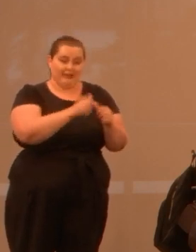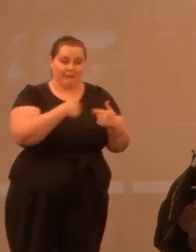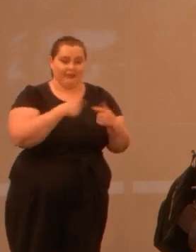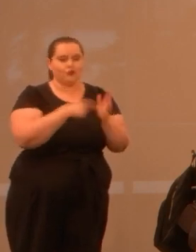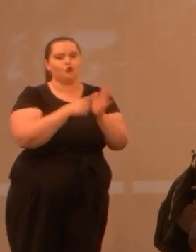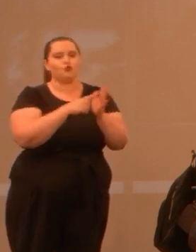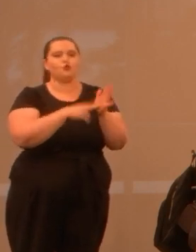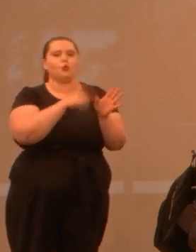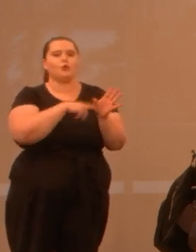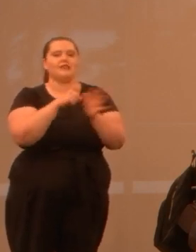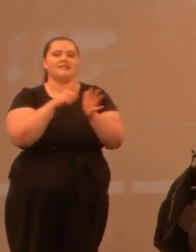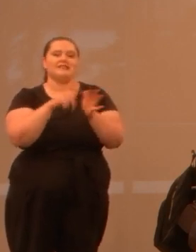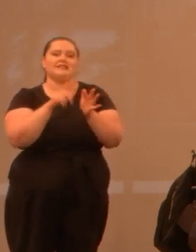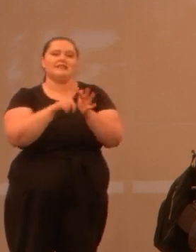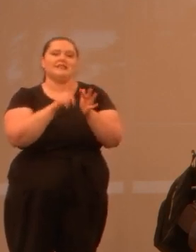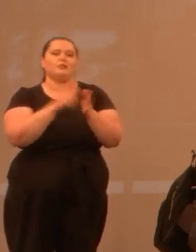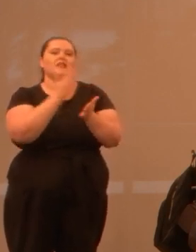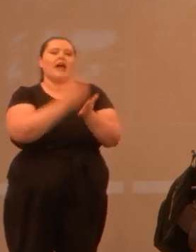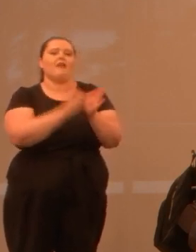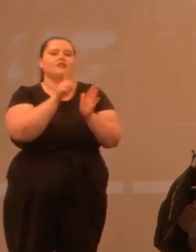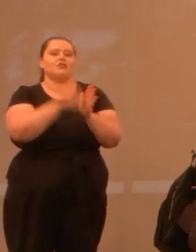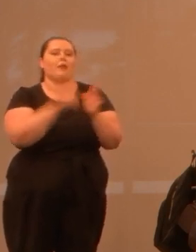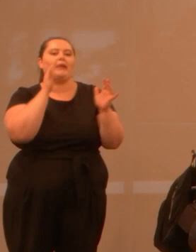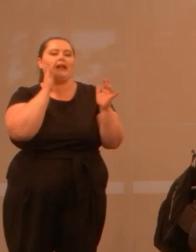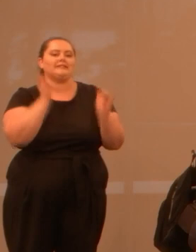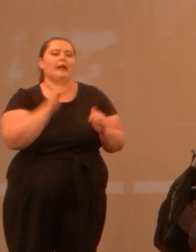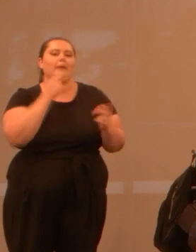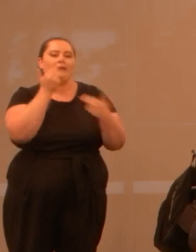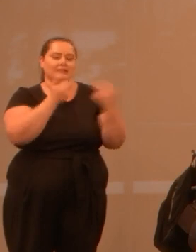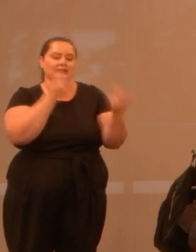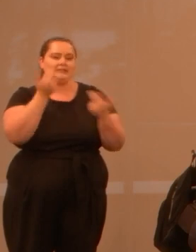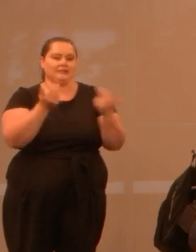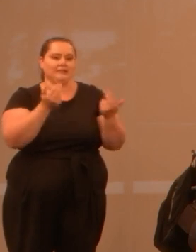entertainment. I did get a sneak peek during the sound check, which is awesome.